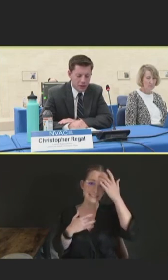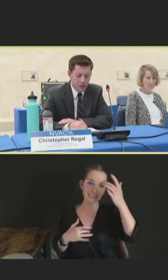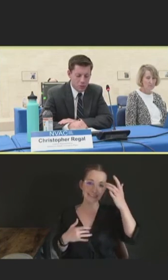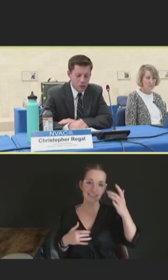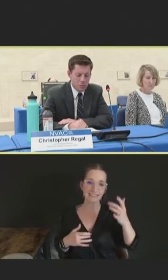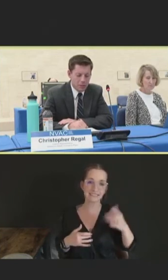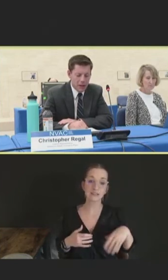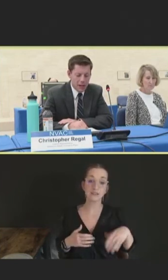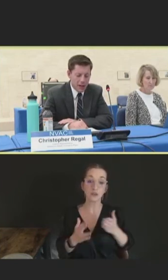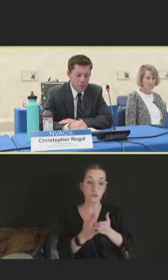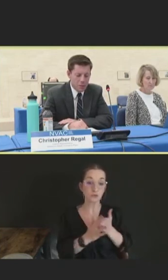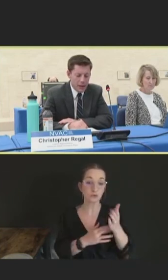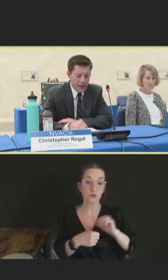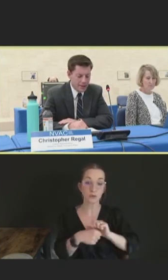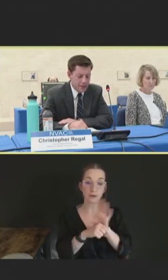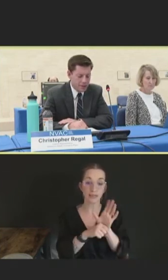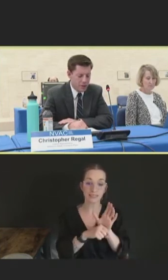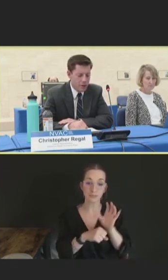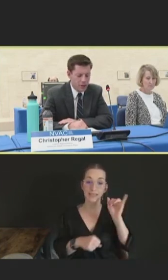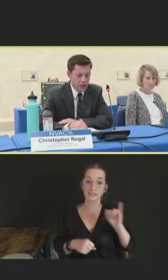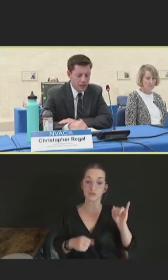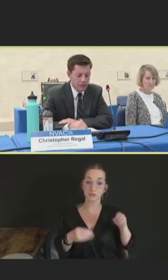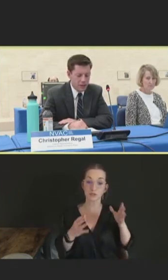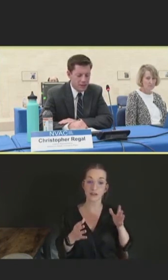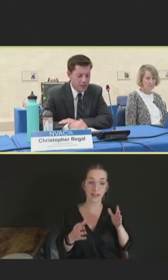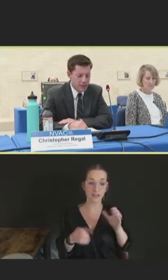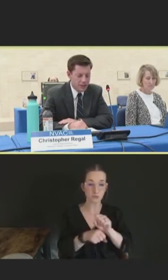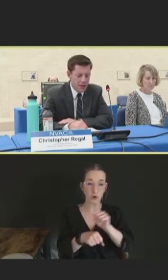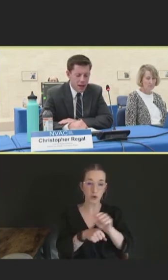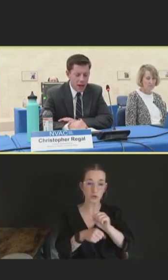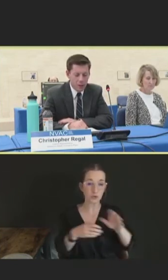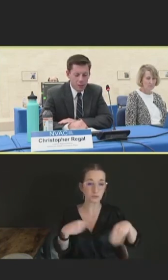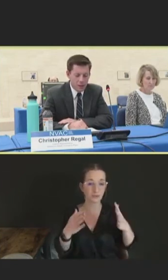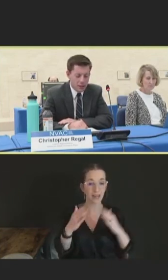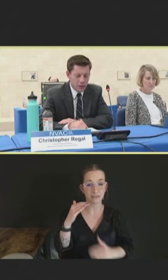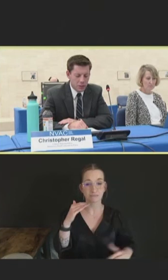have worked to provide equitable access to COVID-19 vaccines, and we will continue to